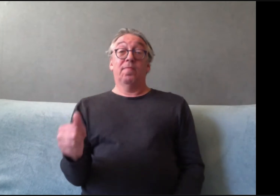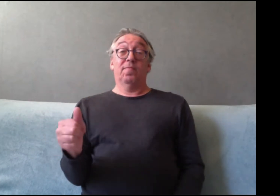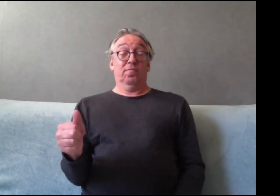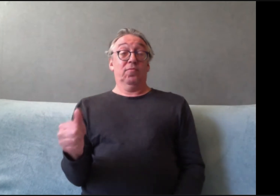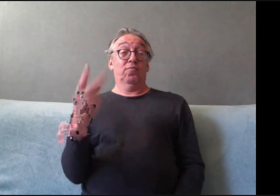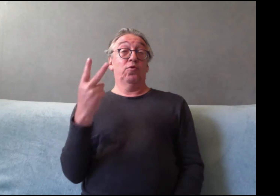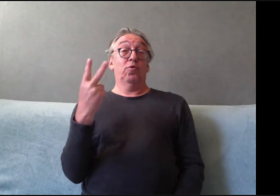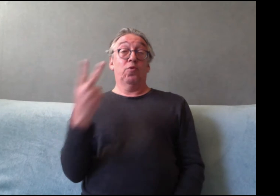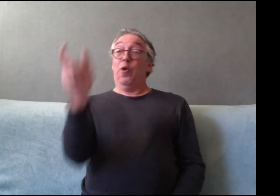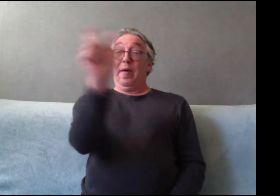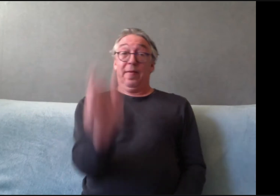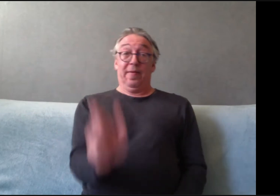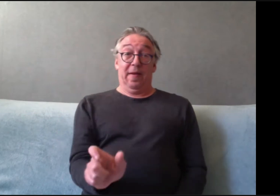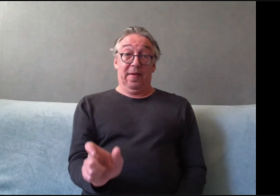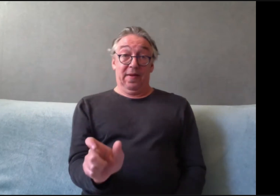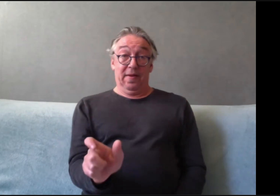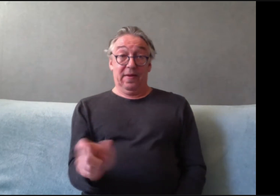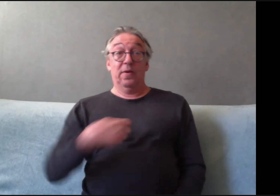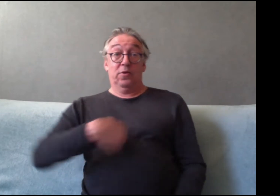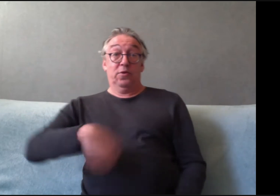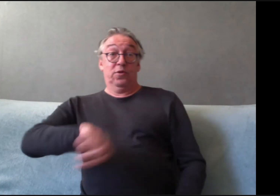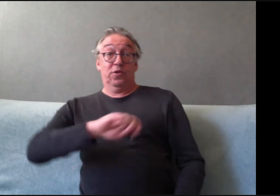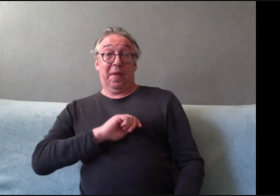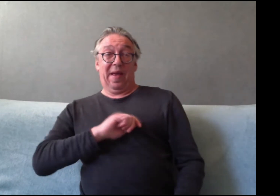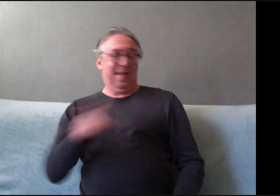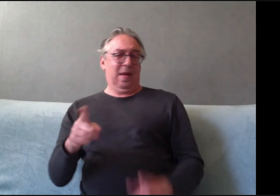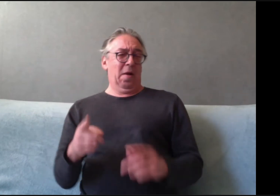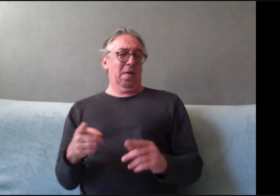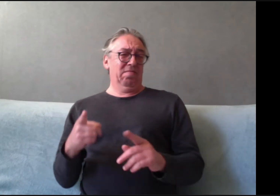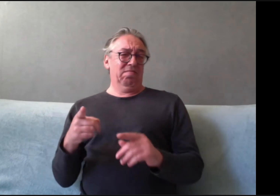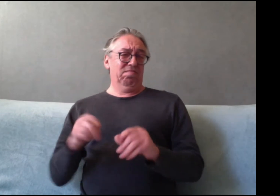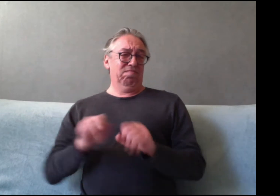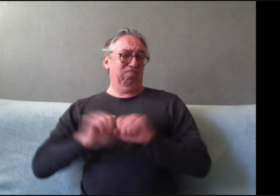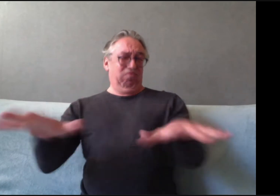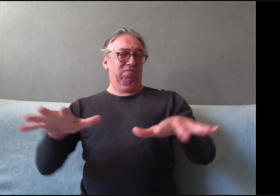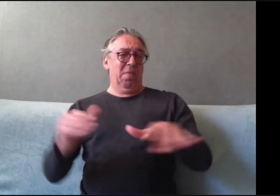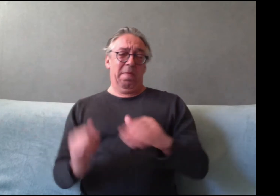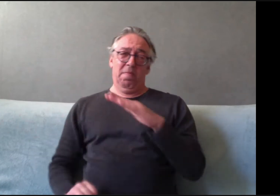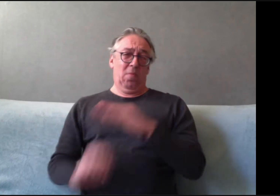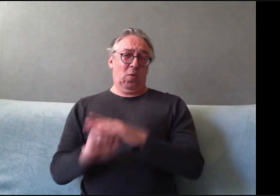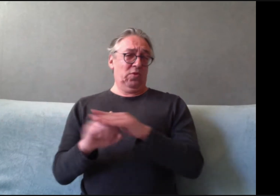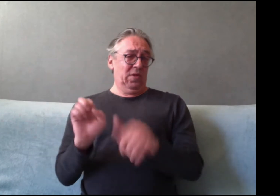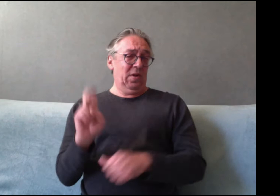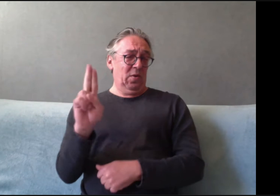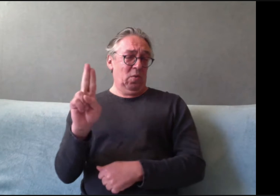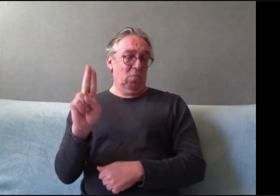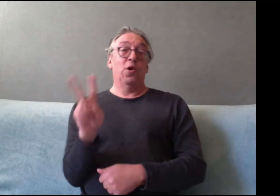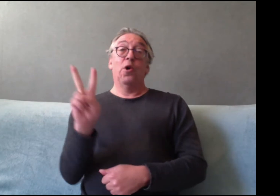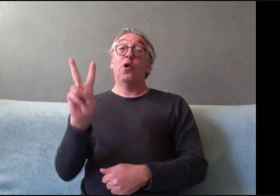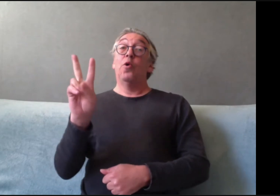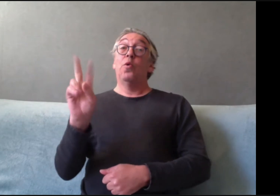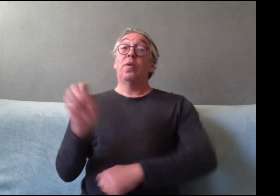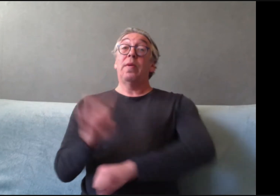Italy and Spain and this should last around 20 minutes. Then we'll have open floor space for members to share,